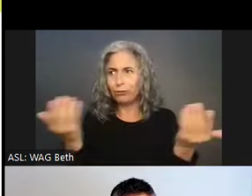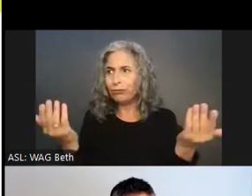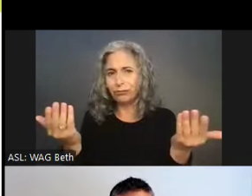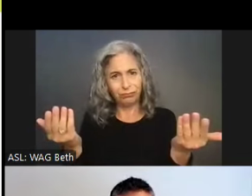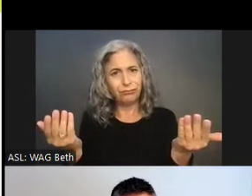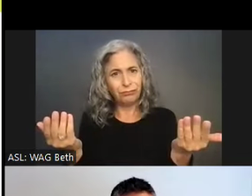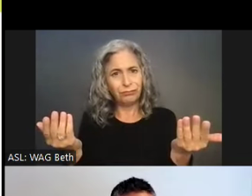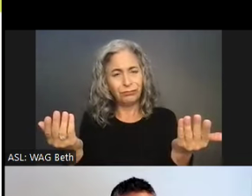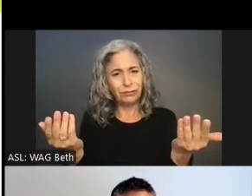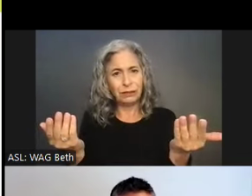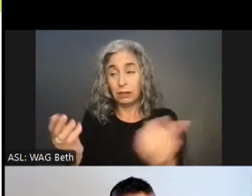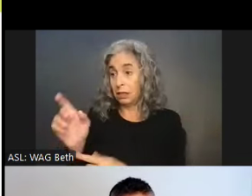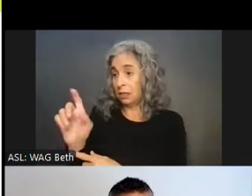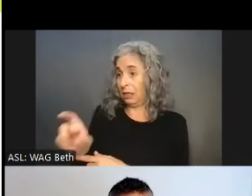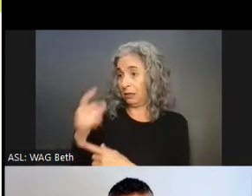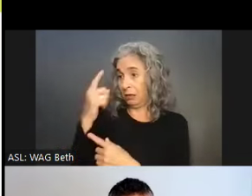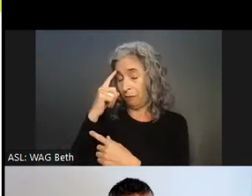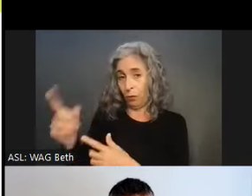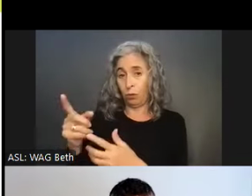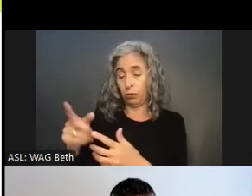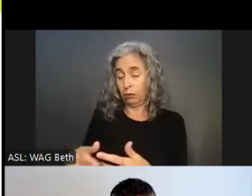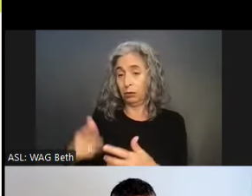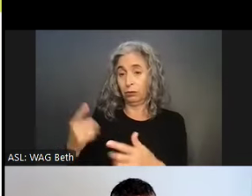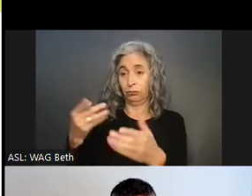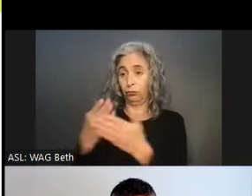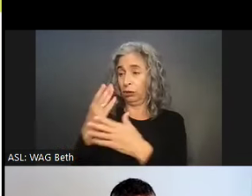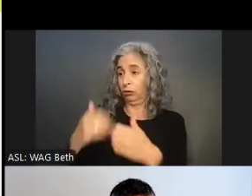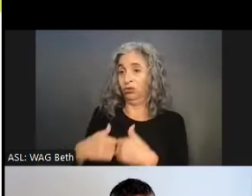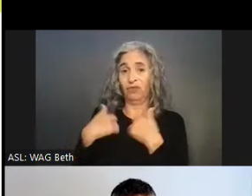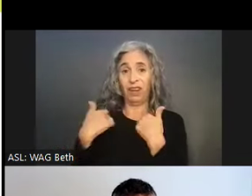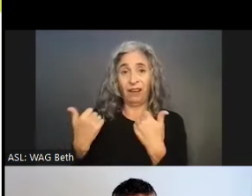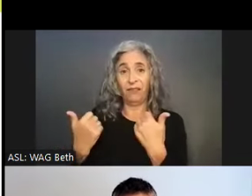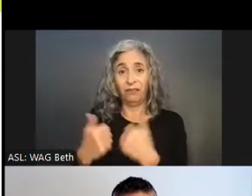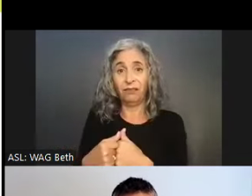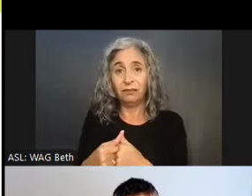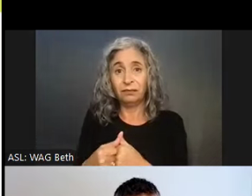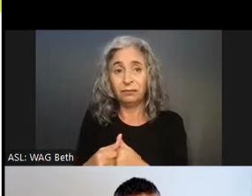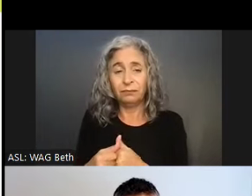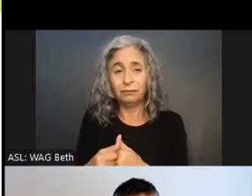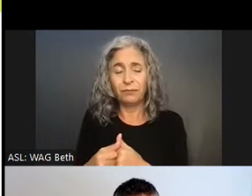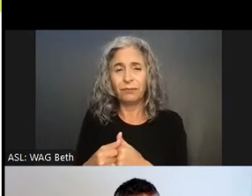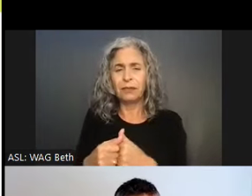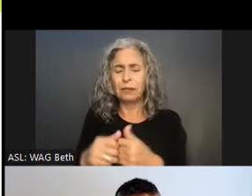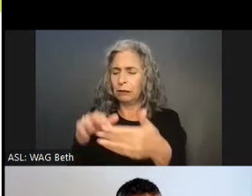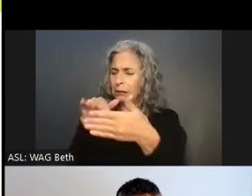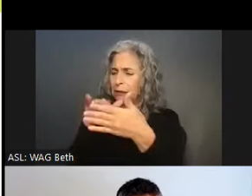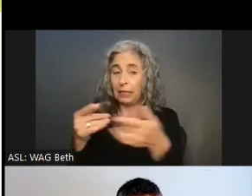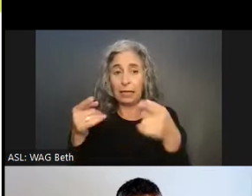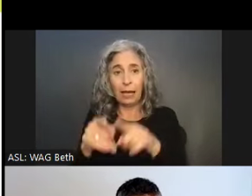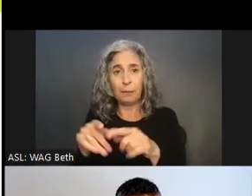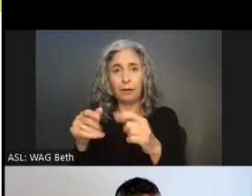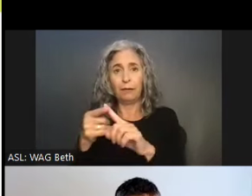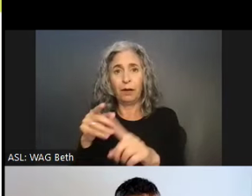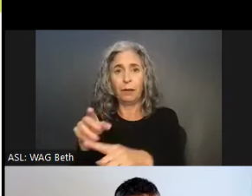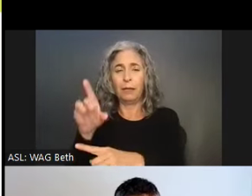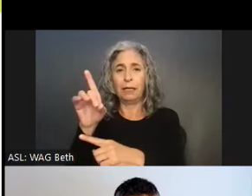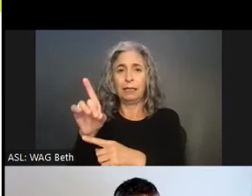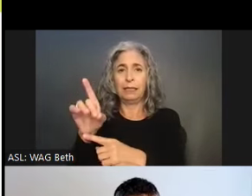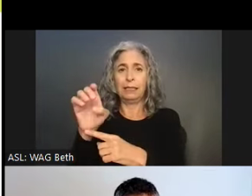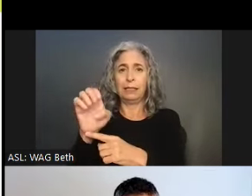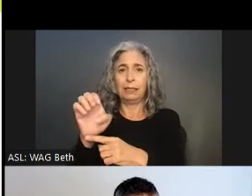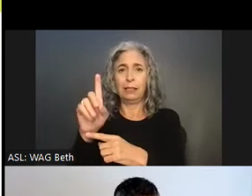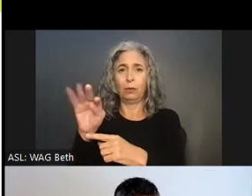Necessary for our collective survival. In a study conducted by degrowth researcher, published in a